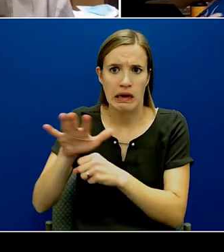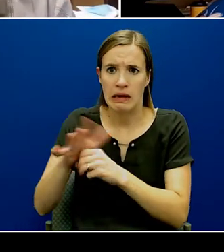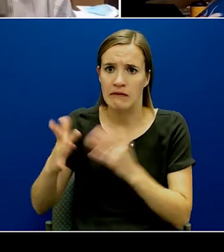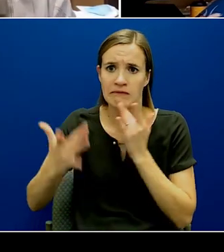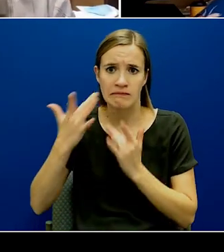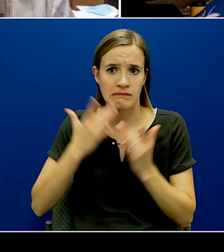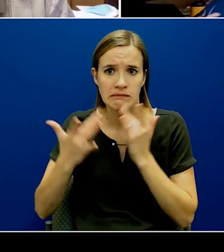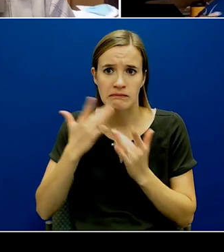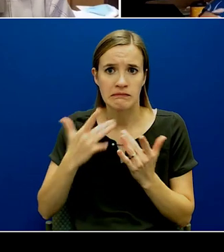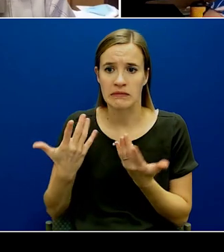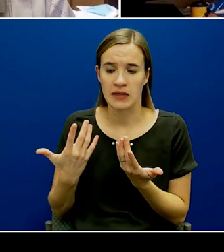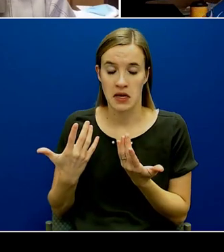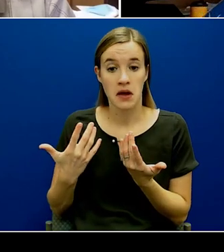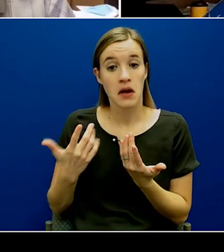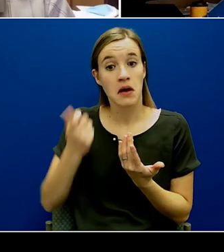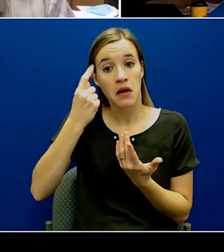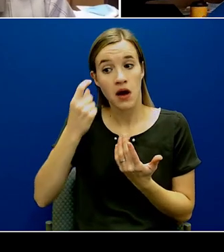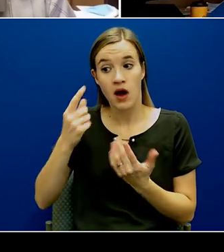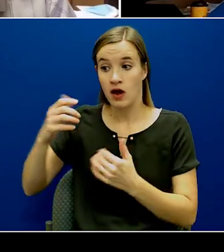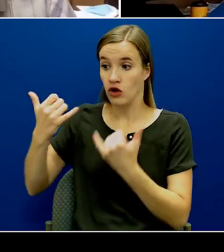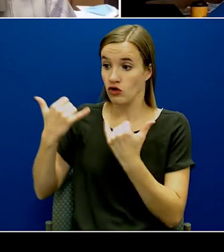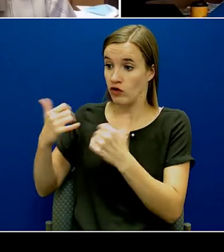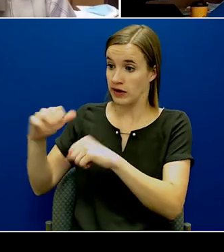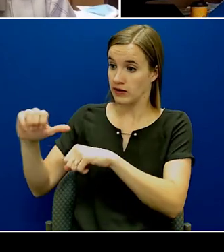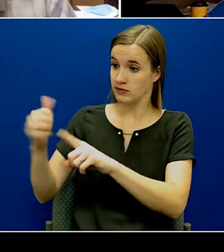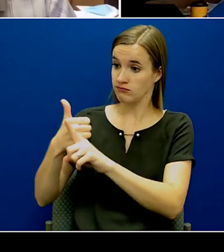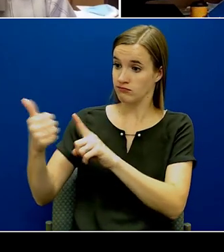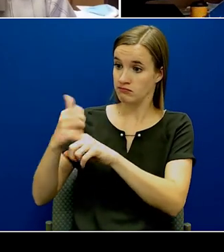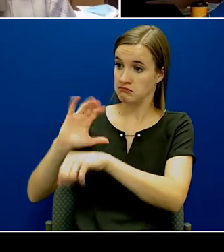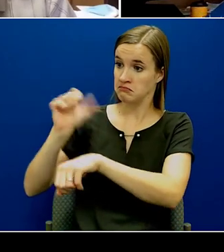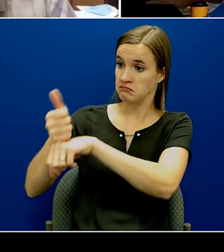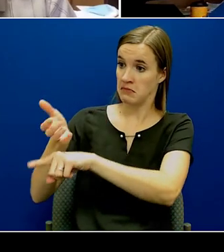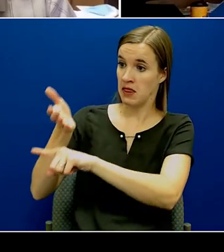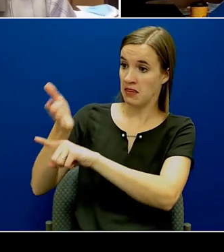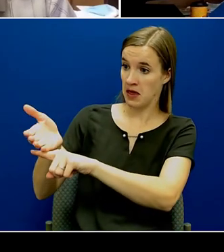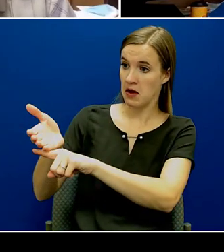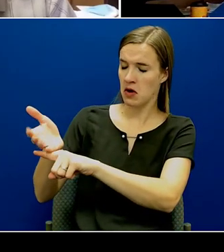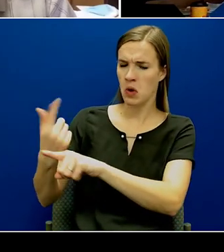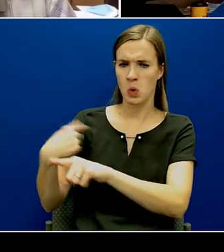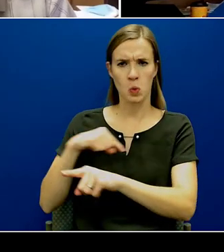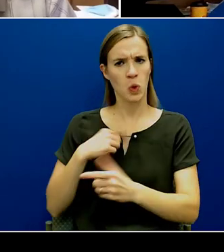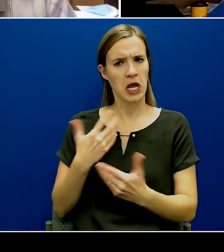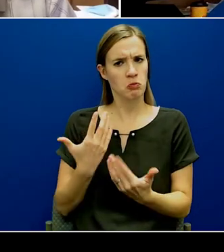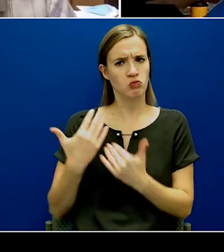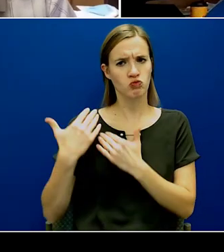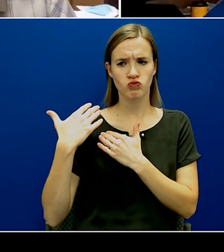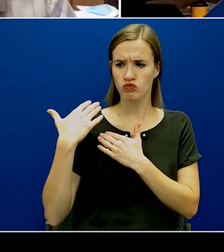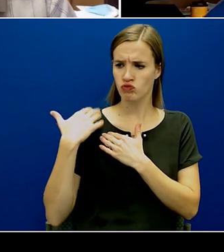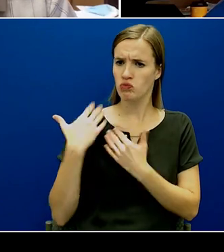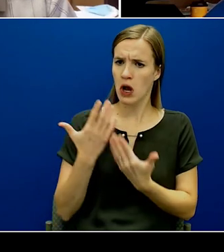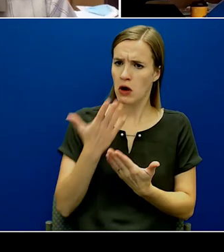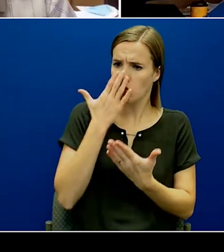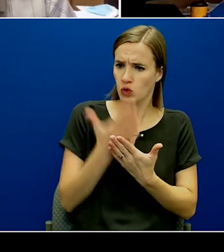Melva: We do and, you know, to have it be, you know, to longer hours of service to